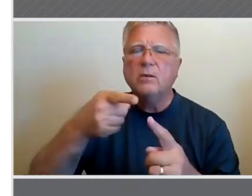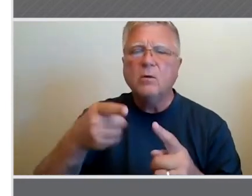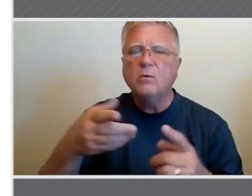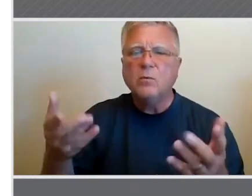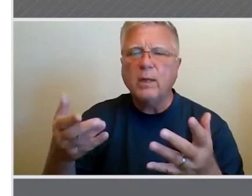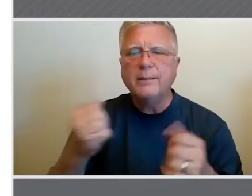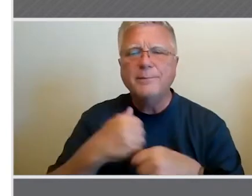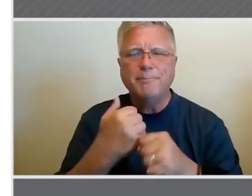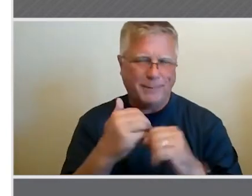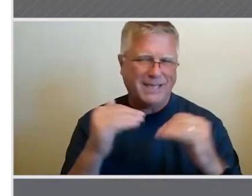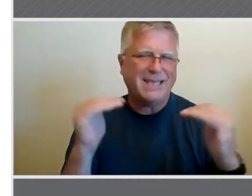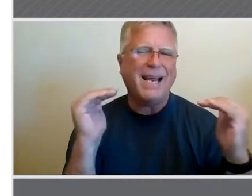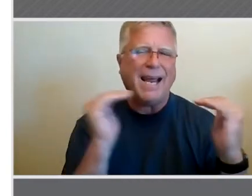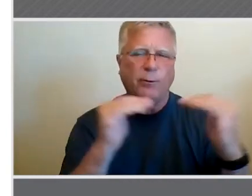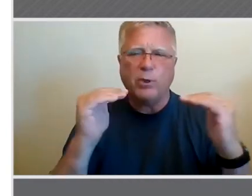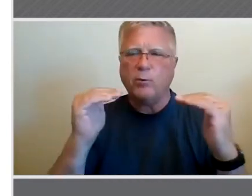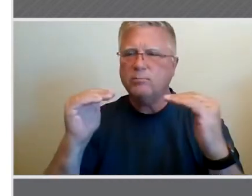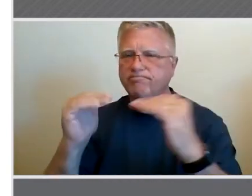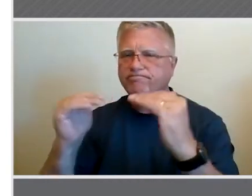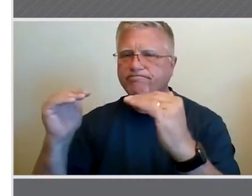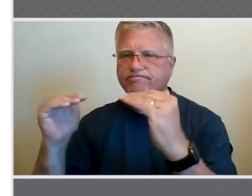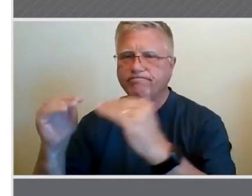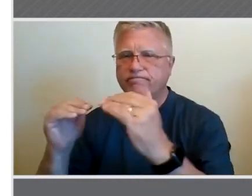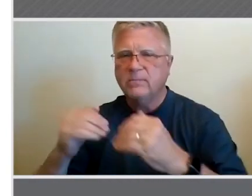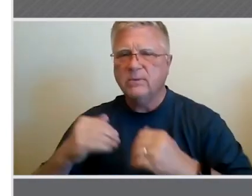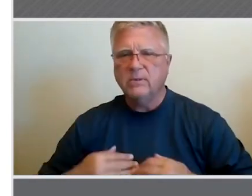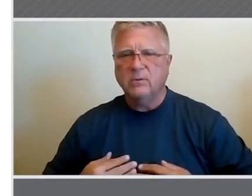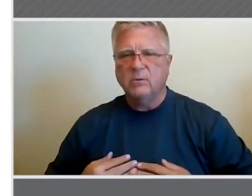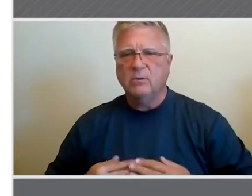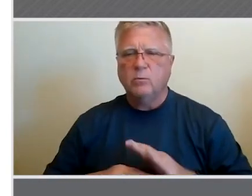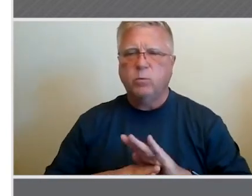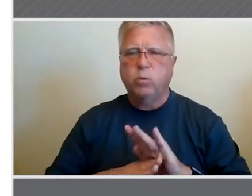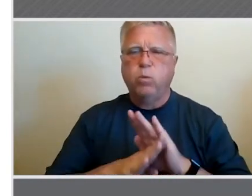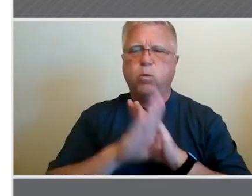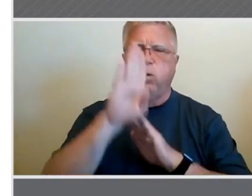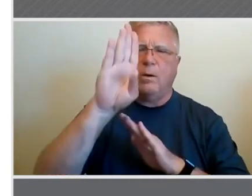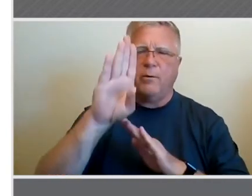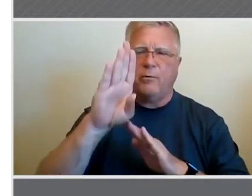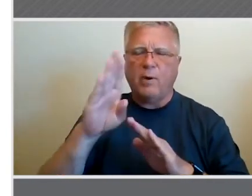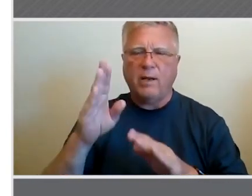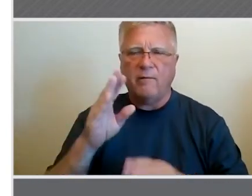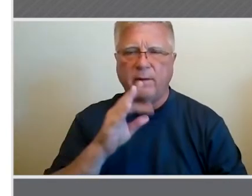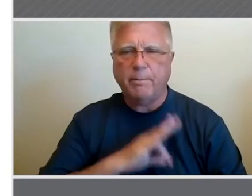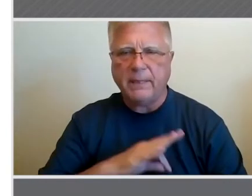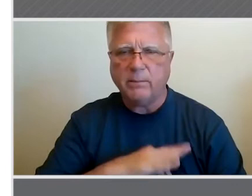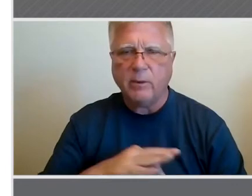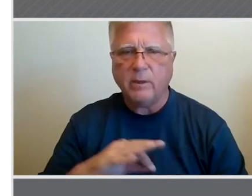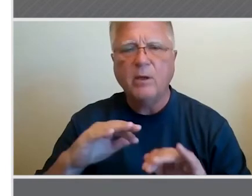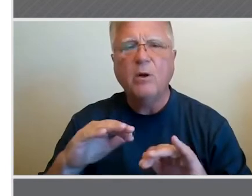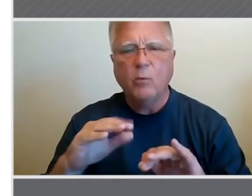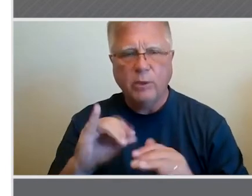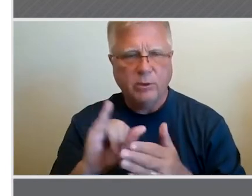thriving Pittsburgh and neighborhoods that define it, so we do that a number of different ways.